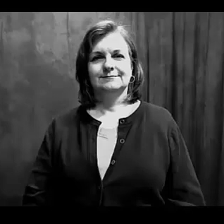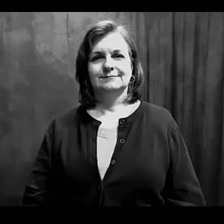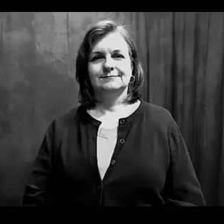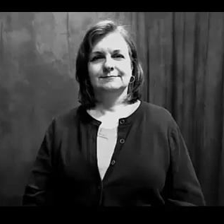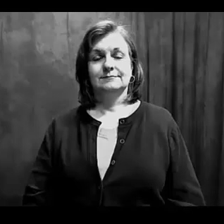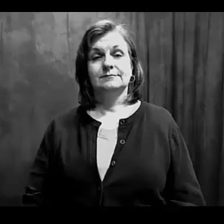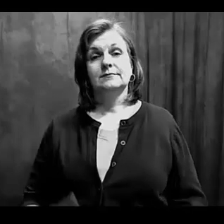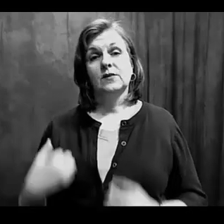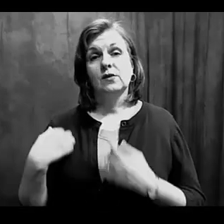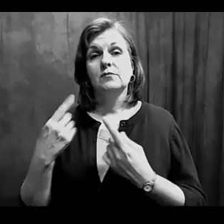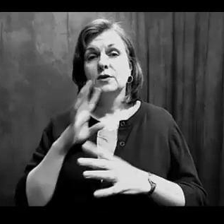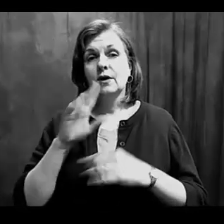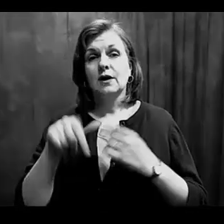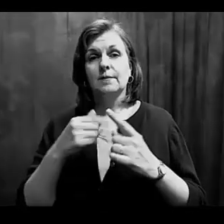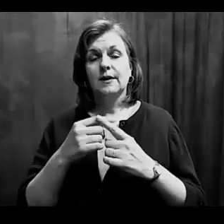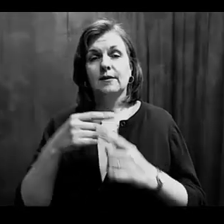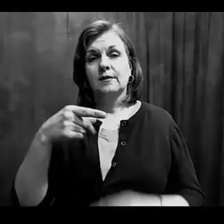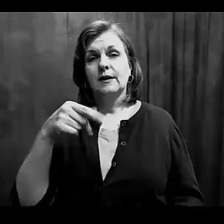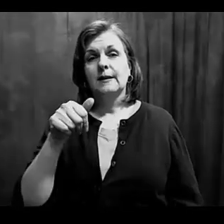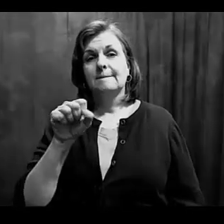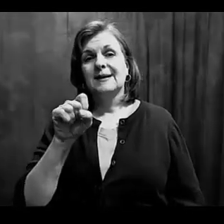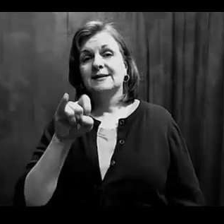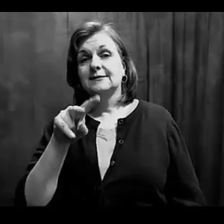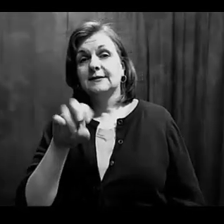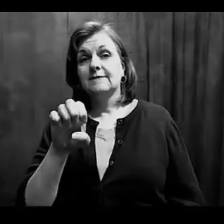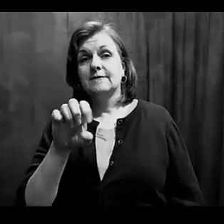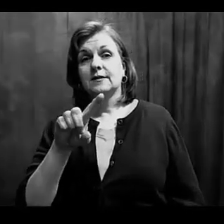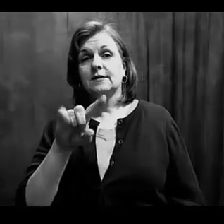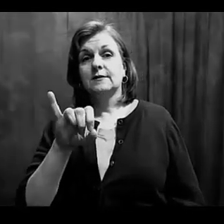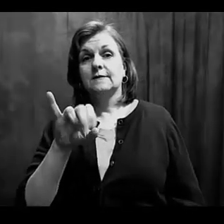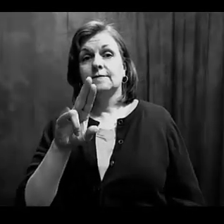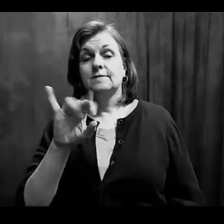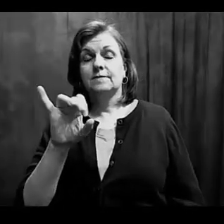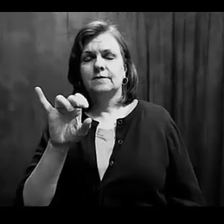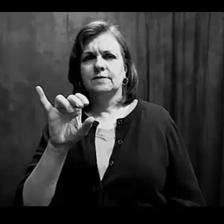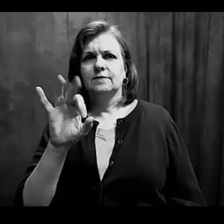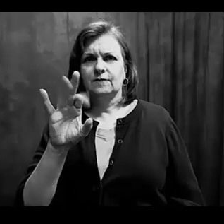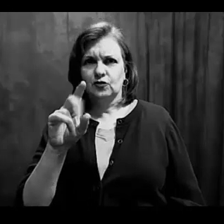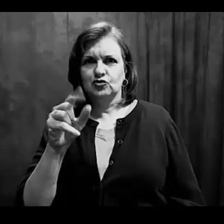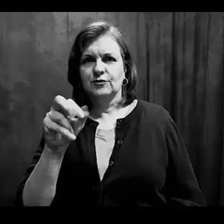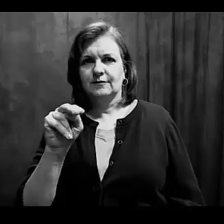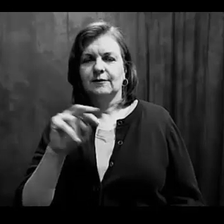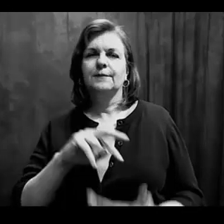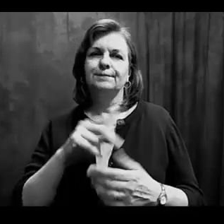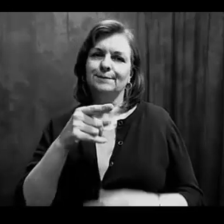So we talked about passive diffusion